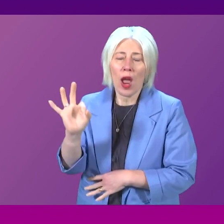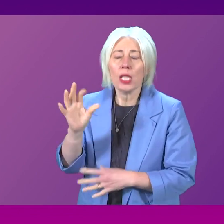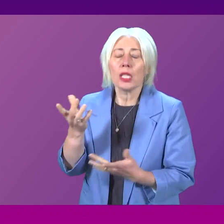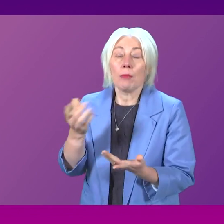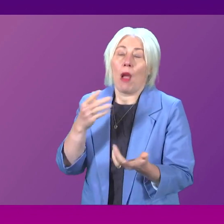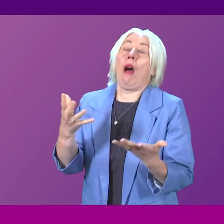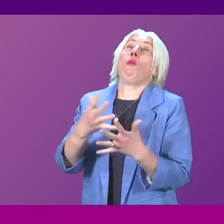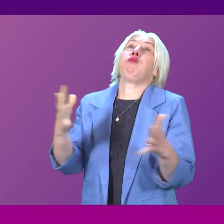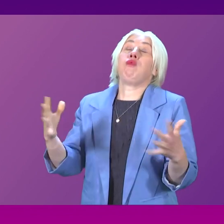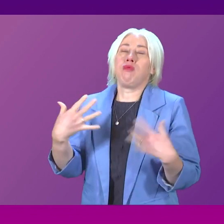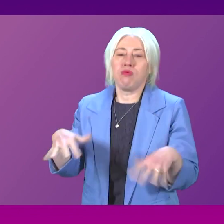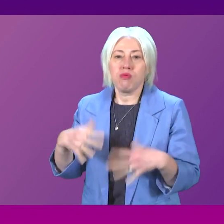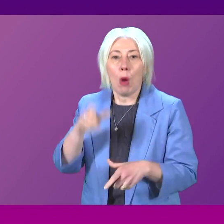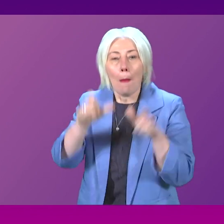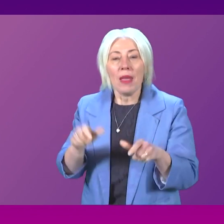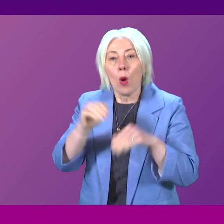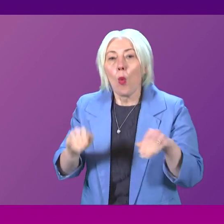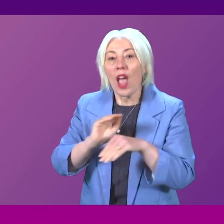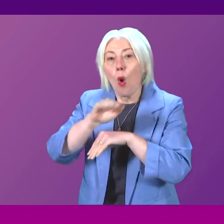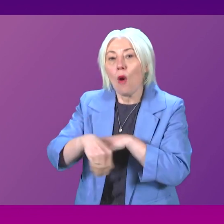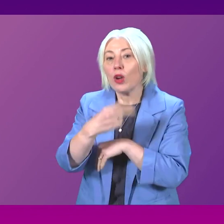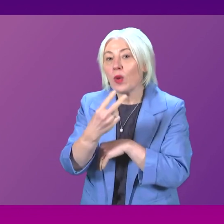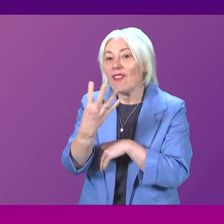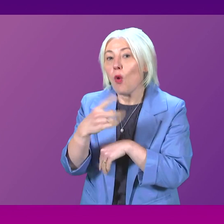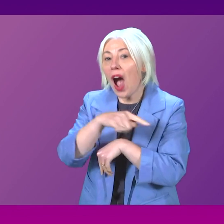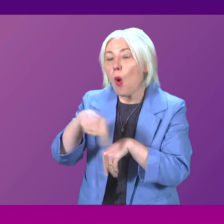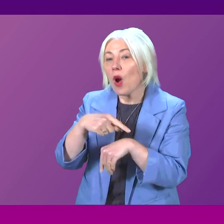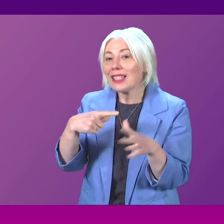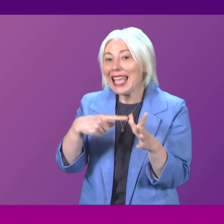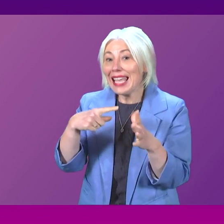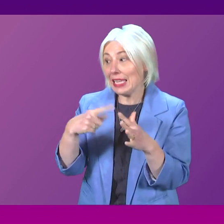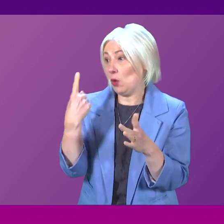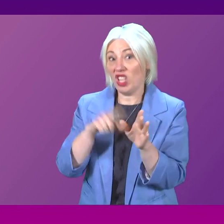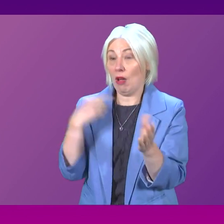The number of people who waited more than 24 hours in A and E over the past year is